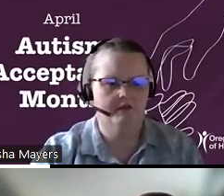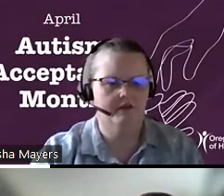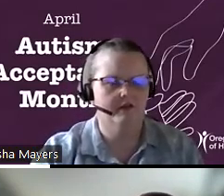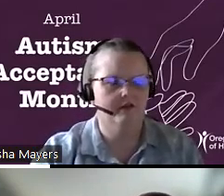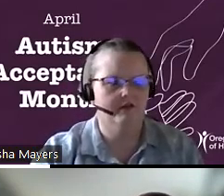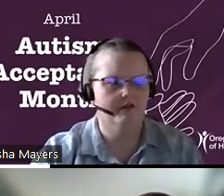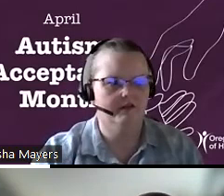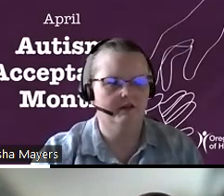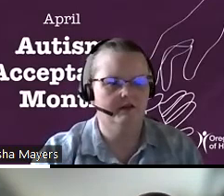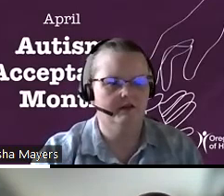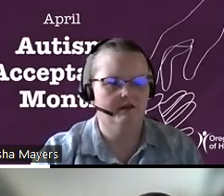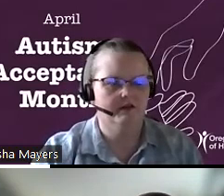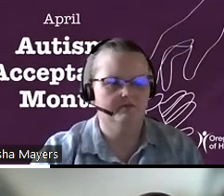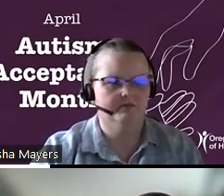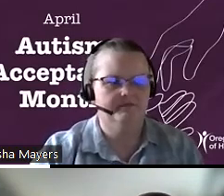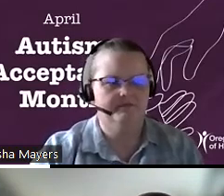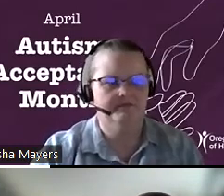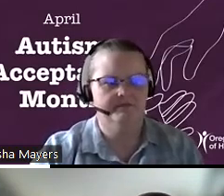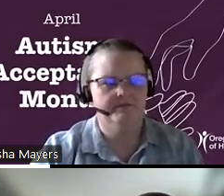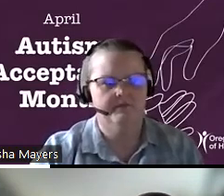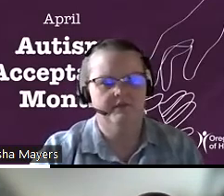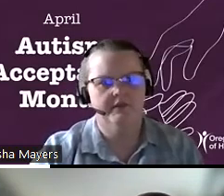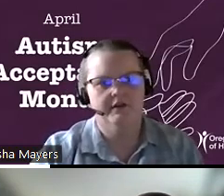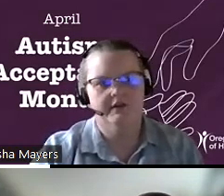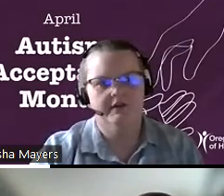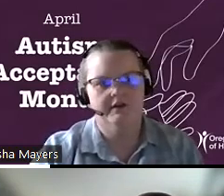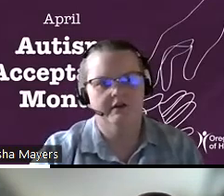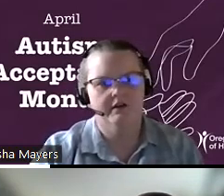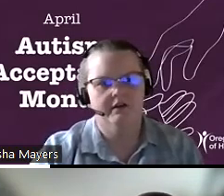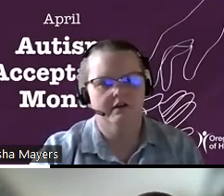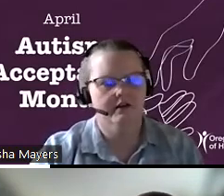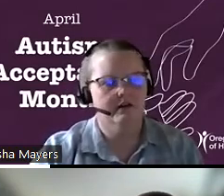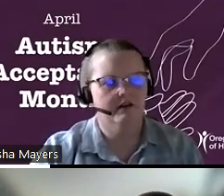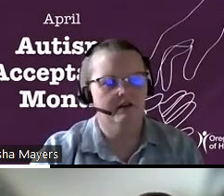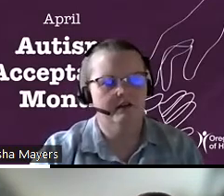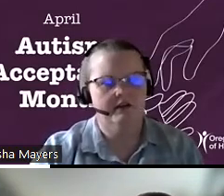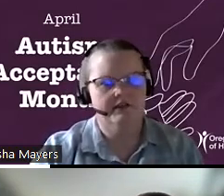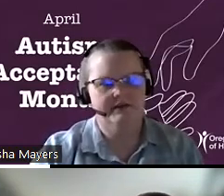AND ASK OR I'LL POP THROUGH THE CHAT AS WELL TO SEE IF I MISSED ANYTHING.